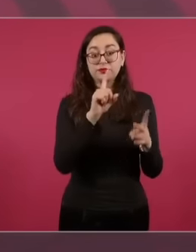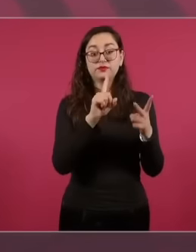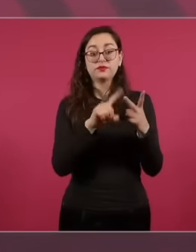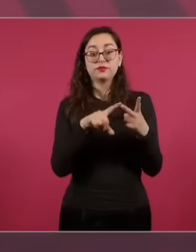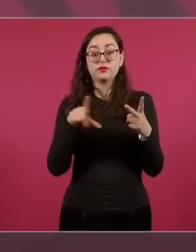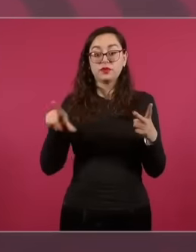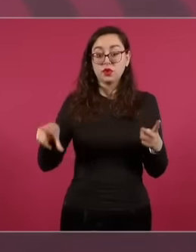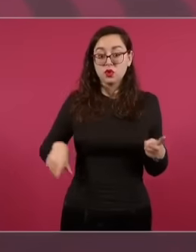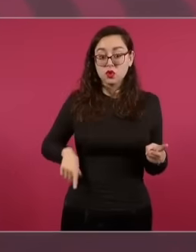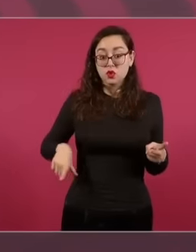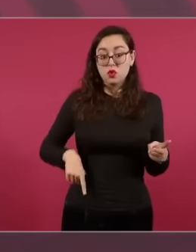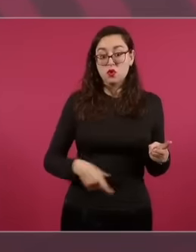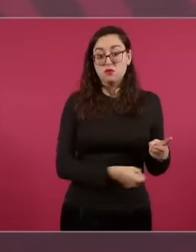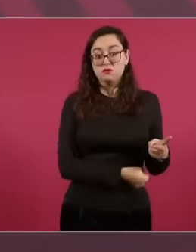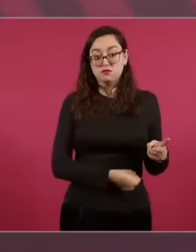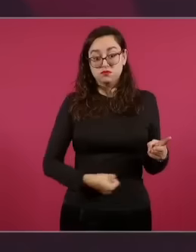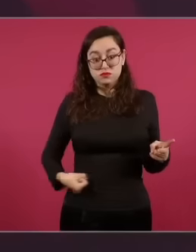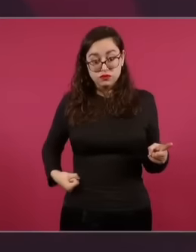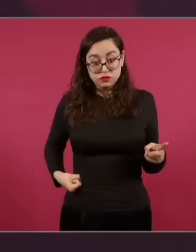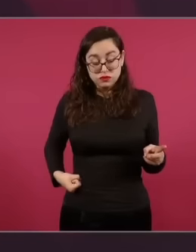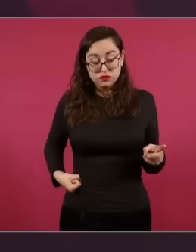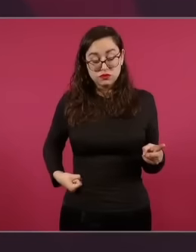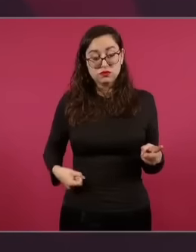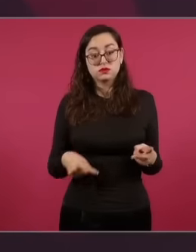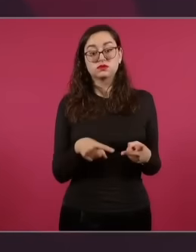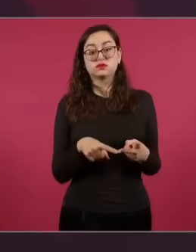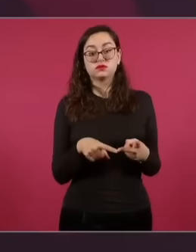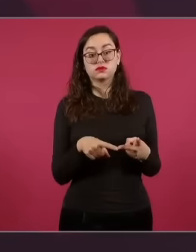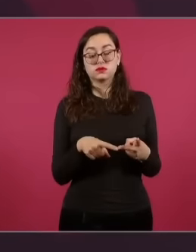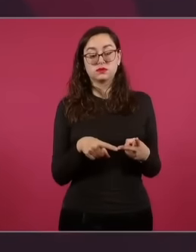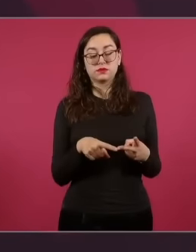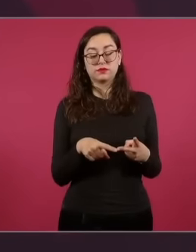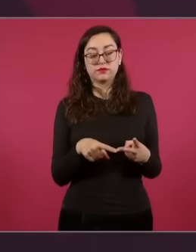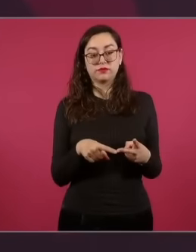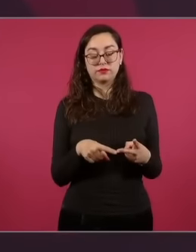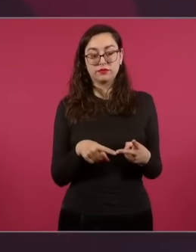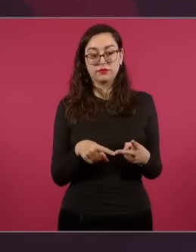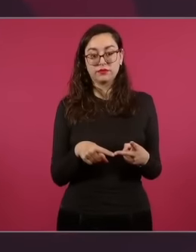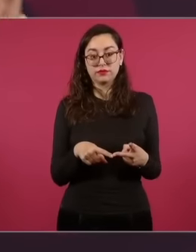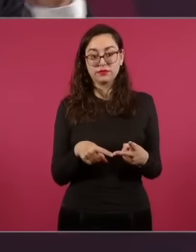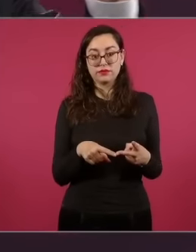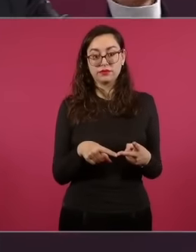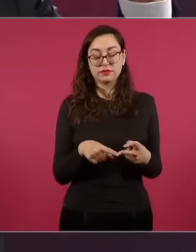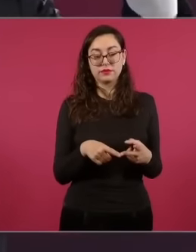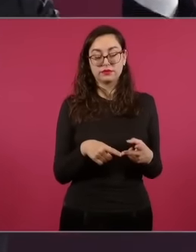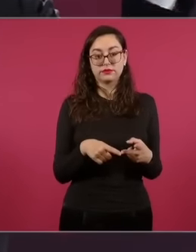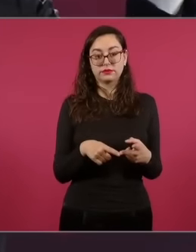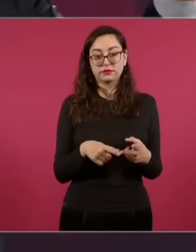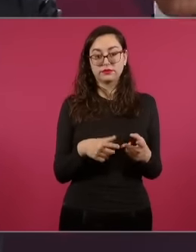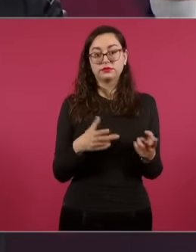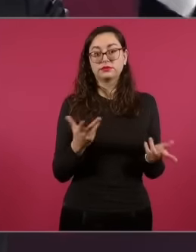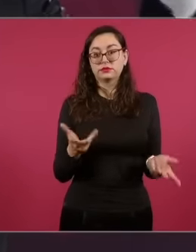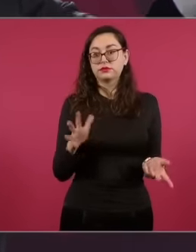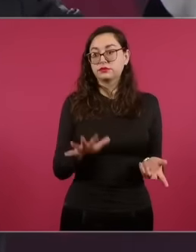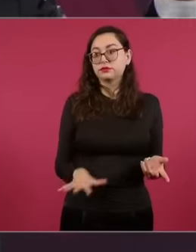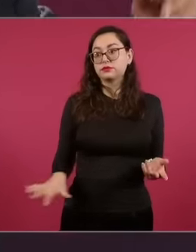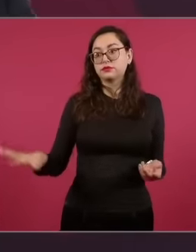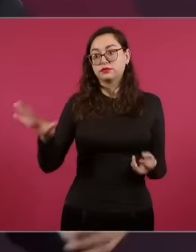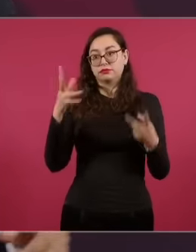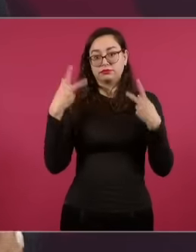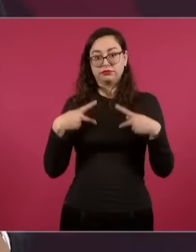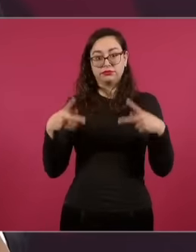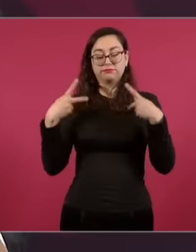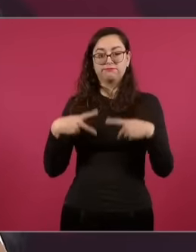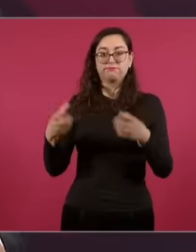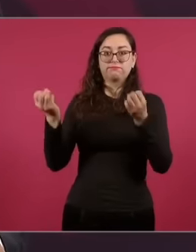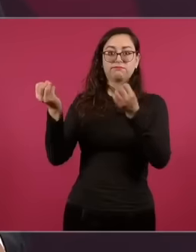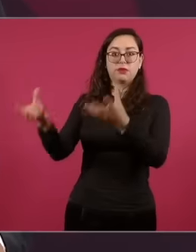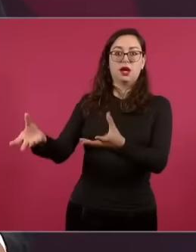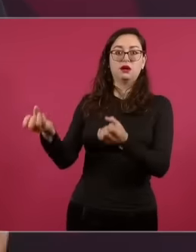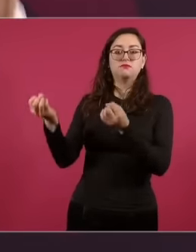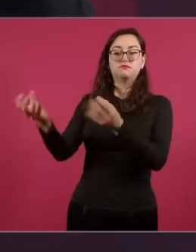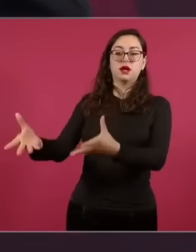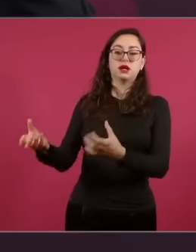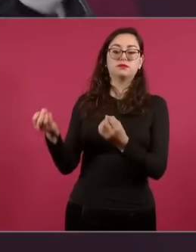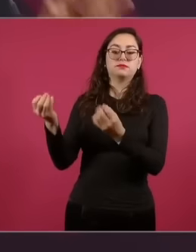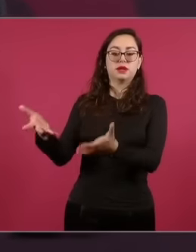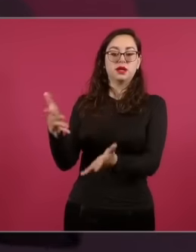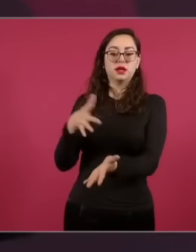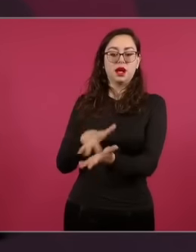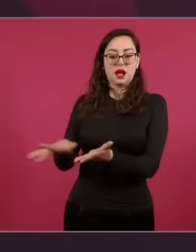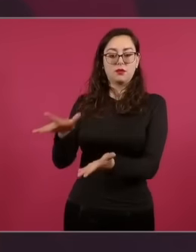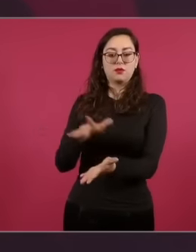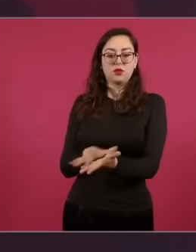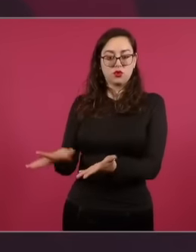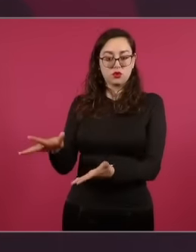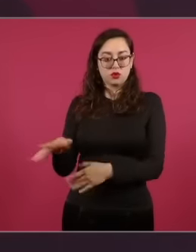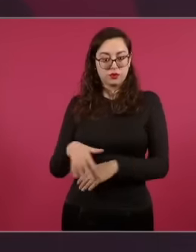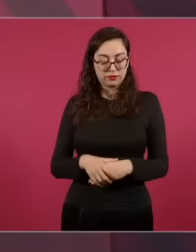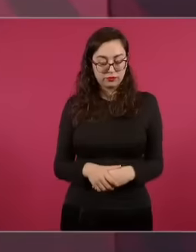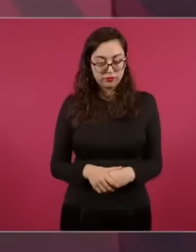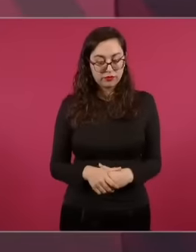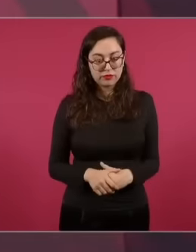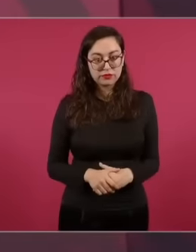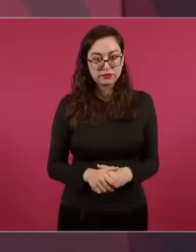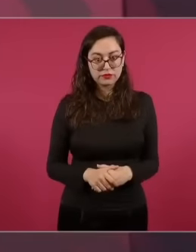austere government has been destined to support the people, which is why